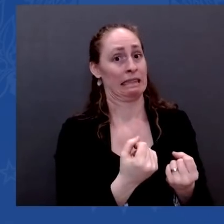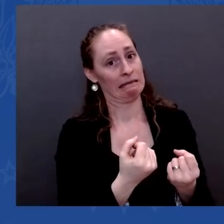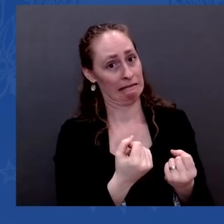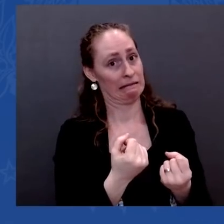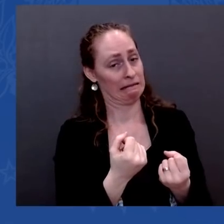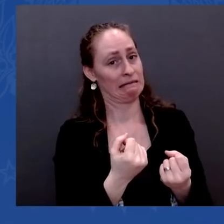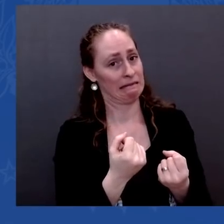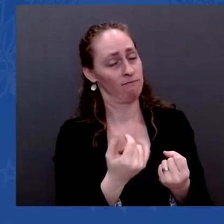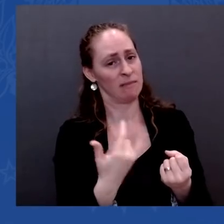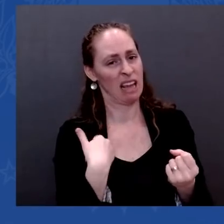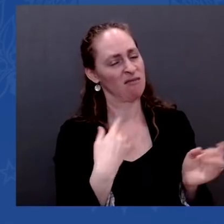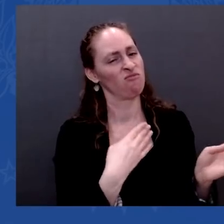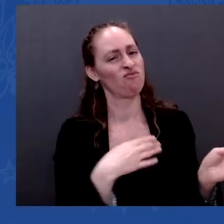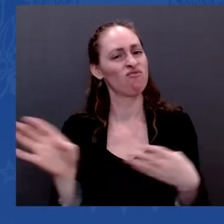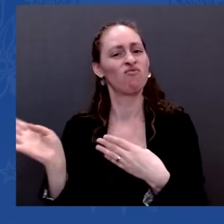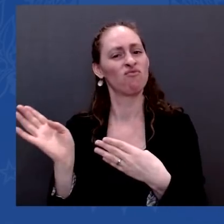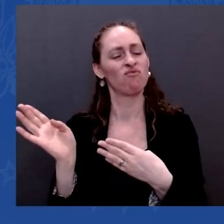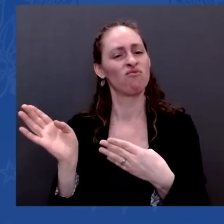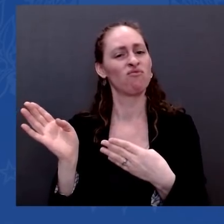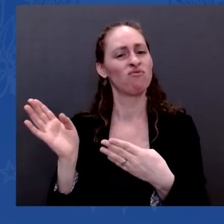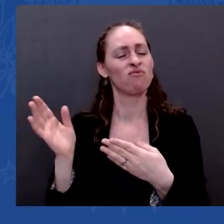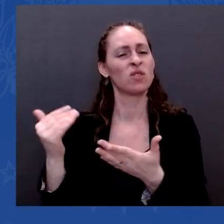that this is the profitable future.